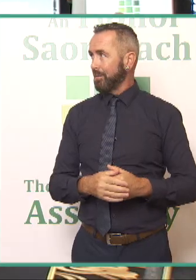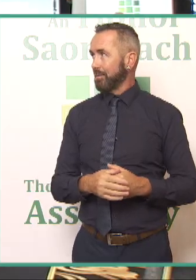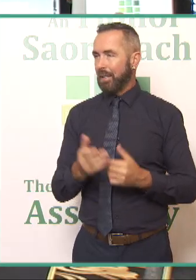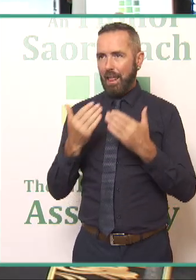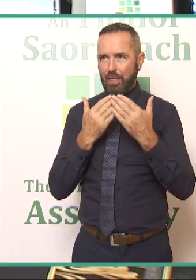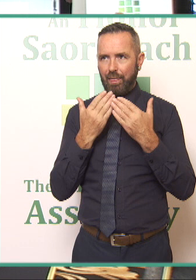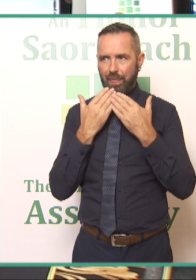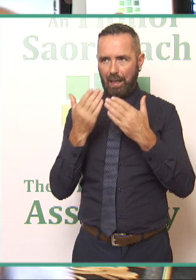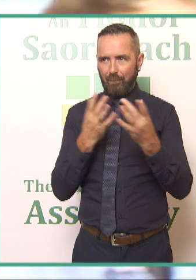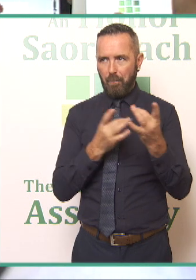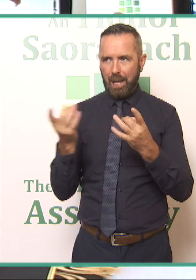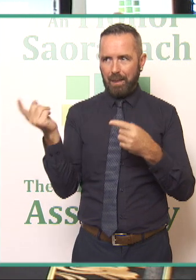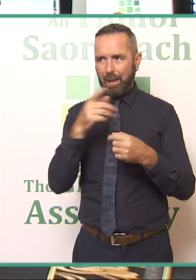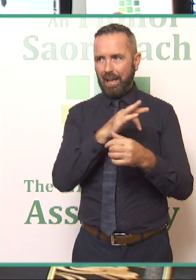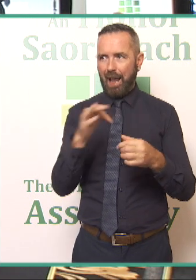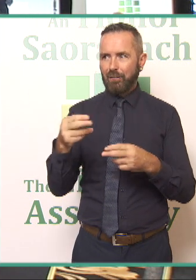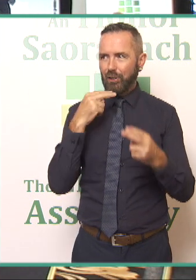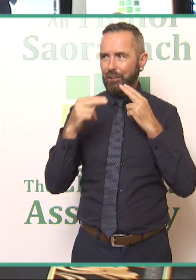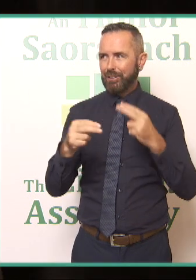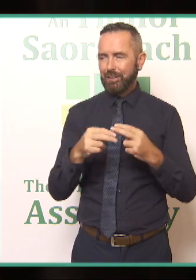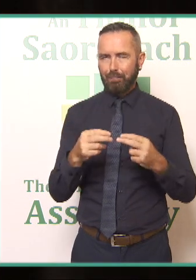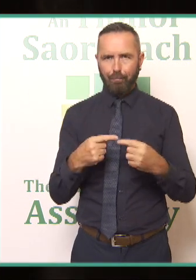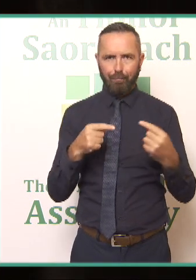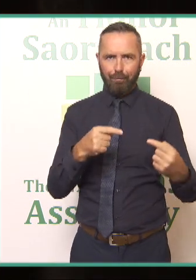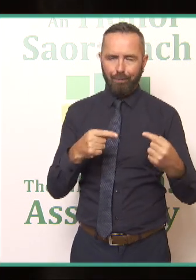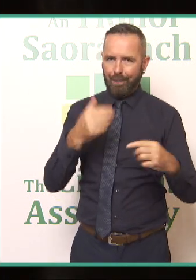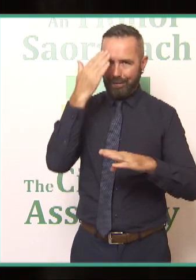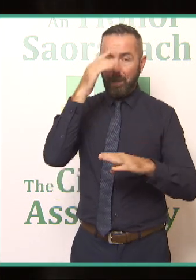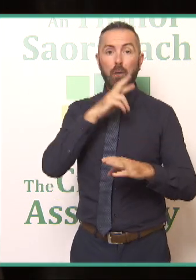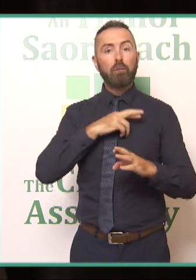always a bit of a struggle um but it's a privilege to be here and I mean that very sincerely